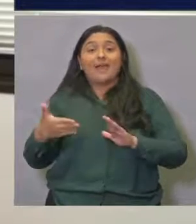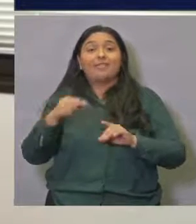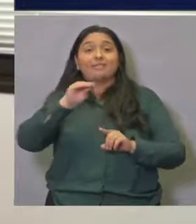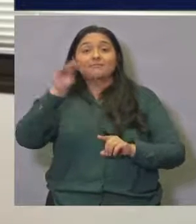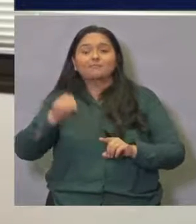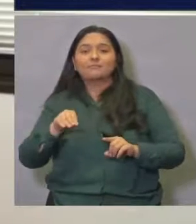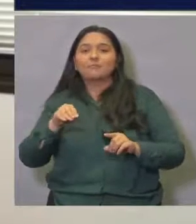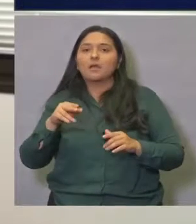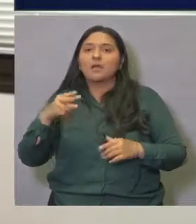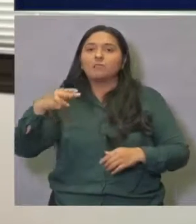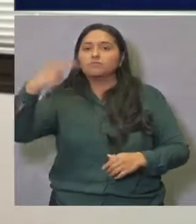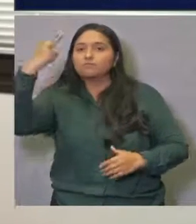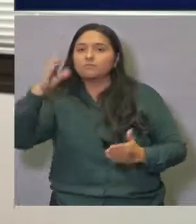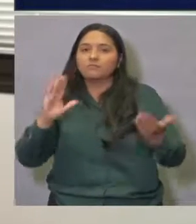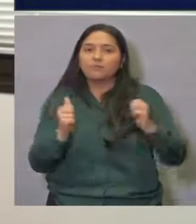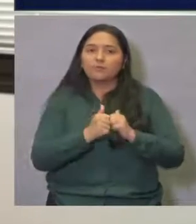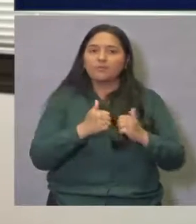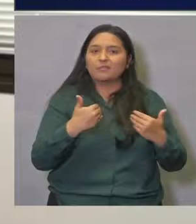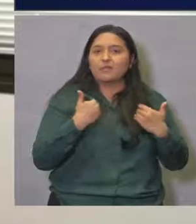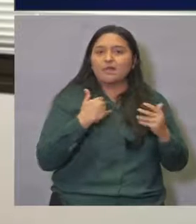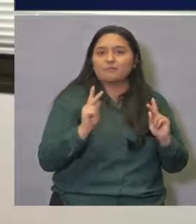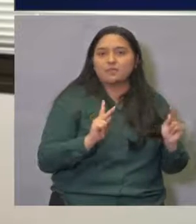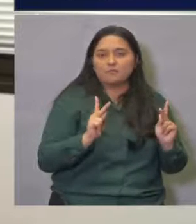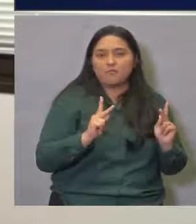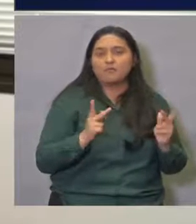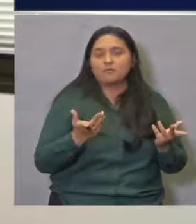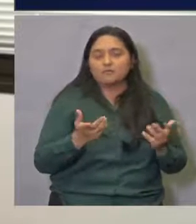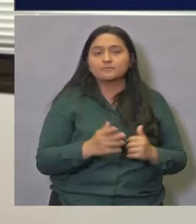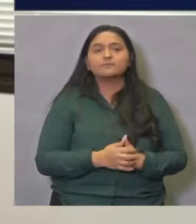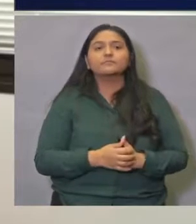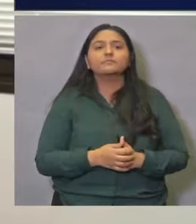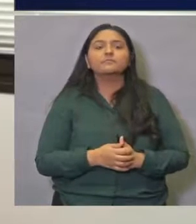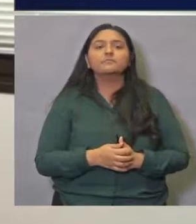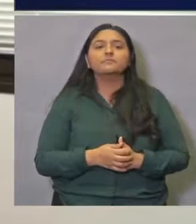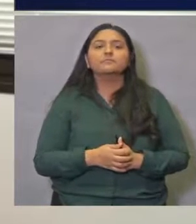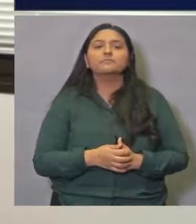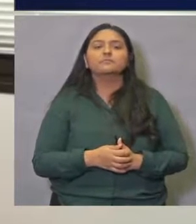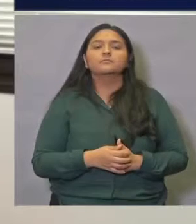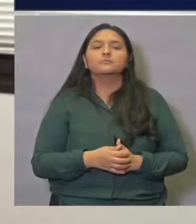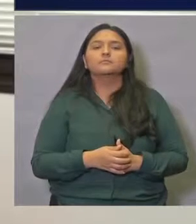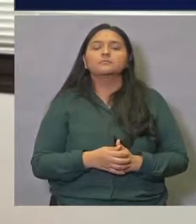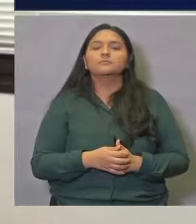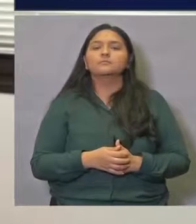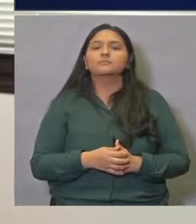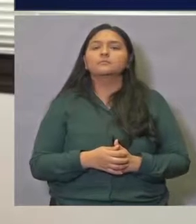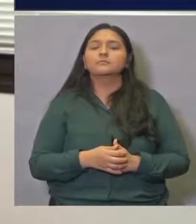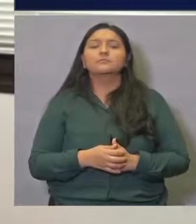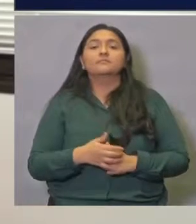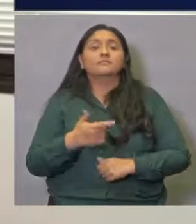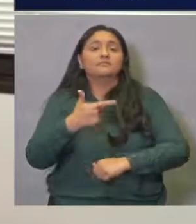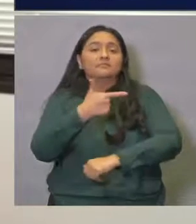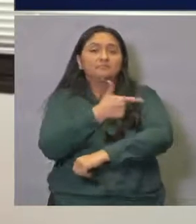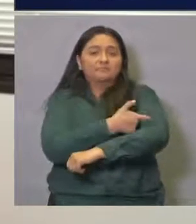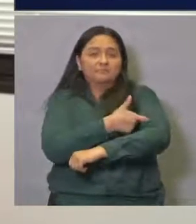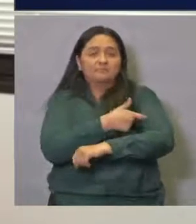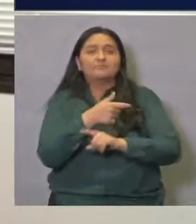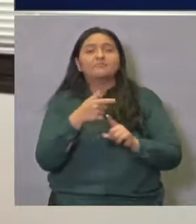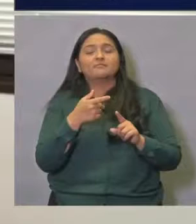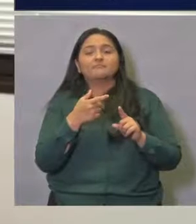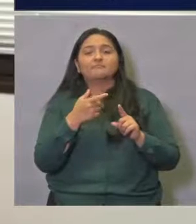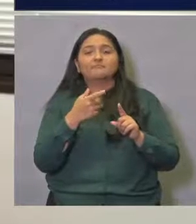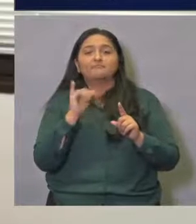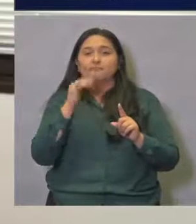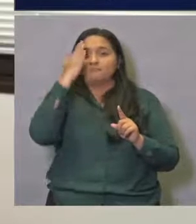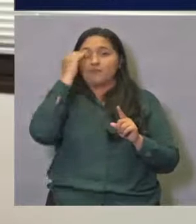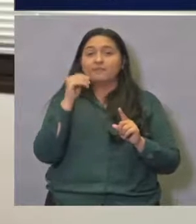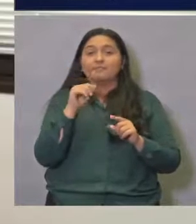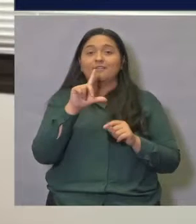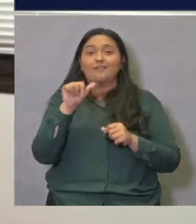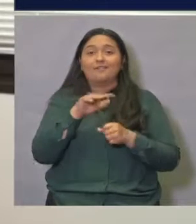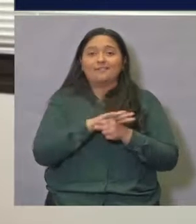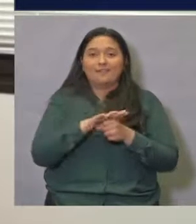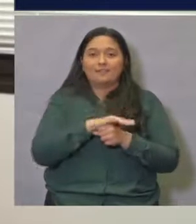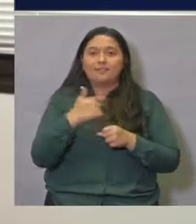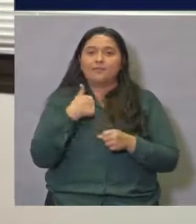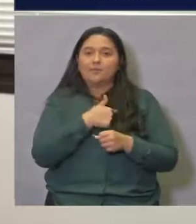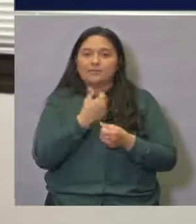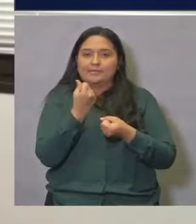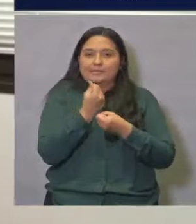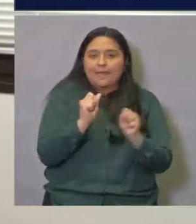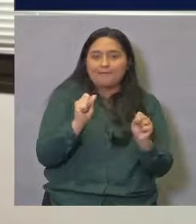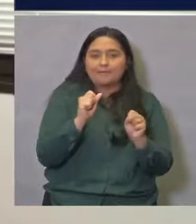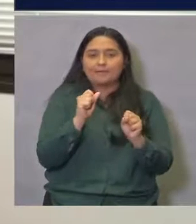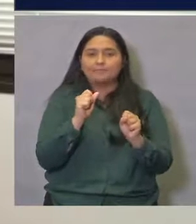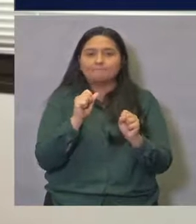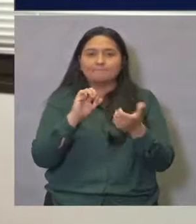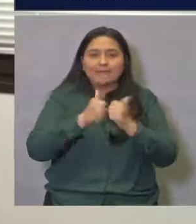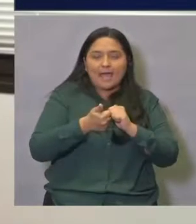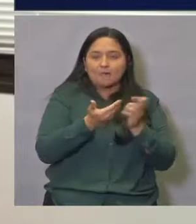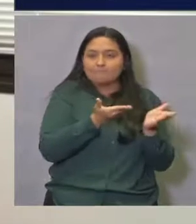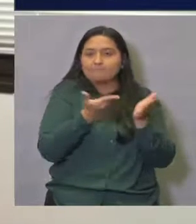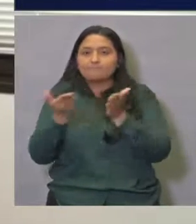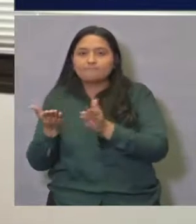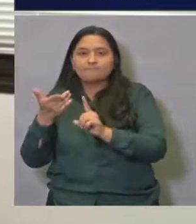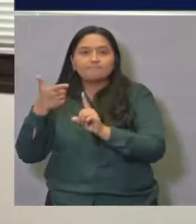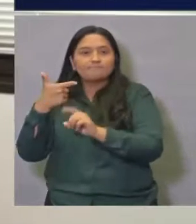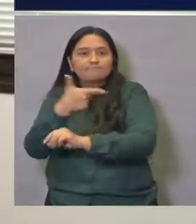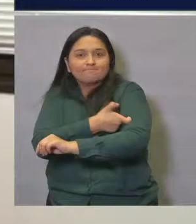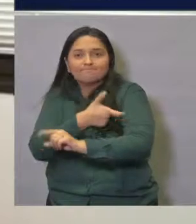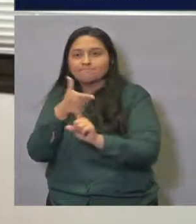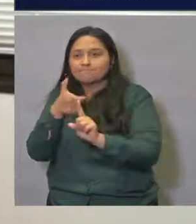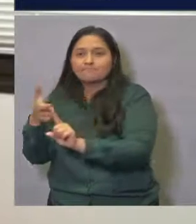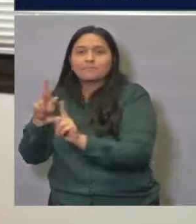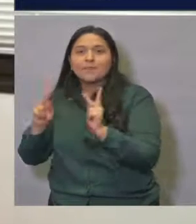MUCHOS MAYORES DE EDAD Y LA